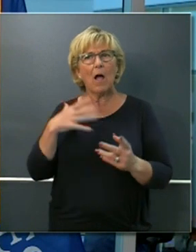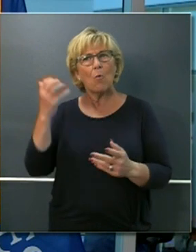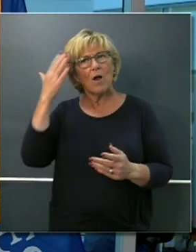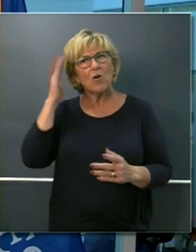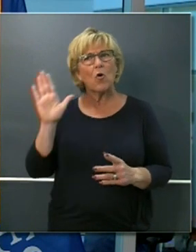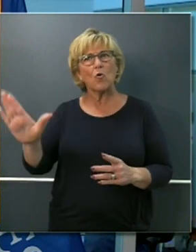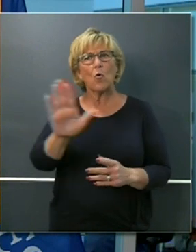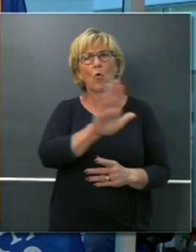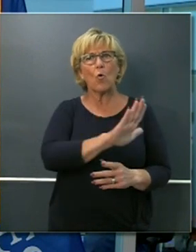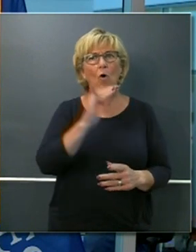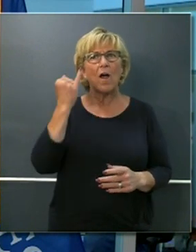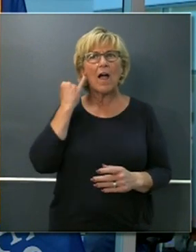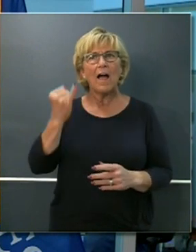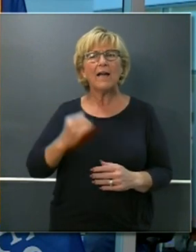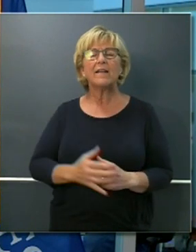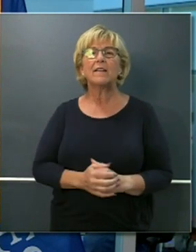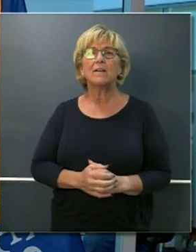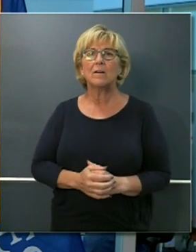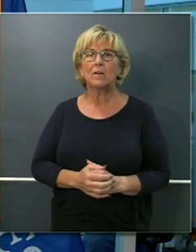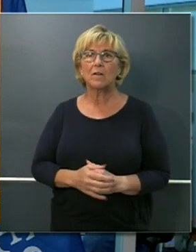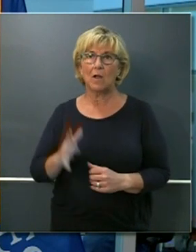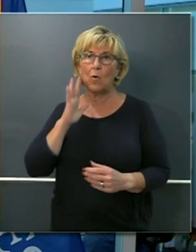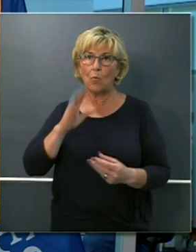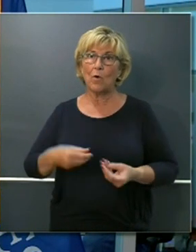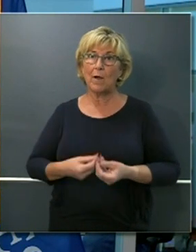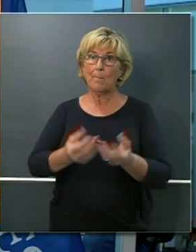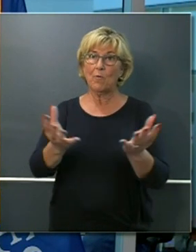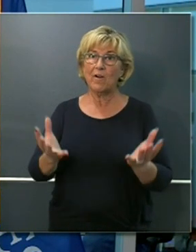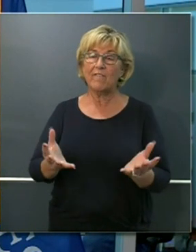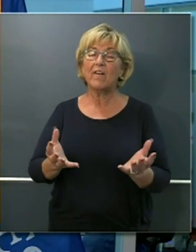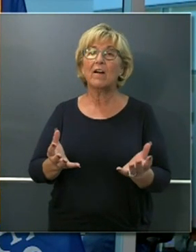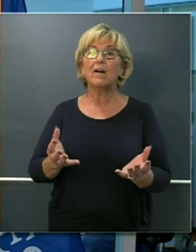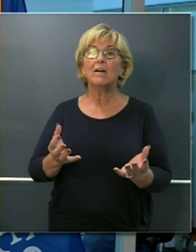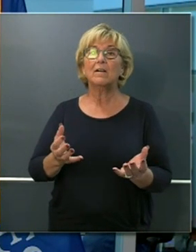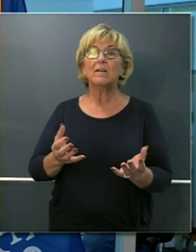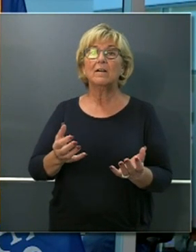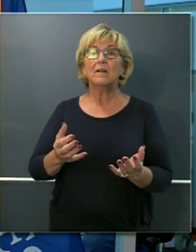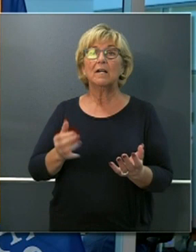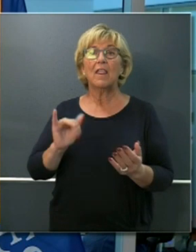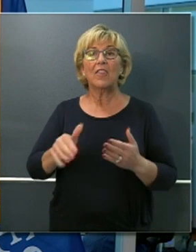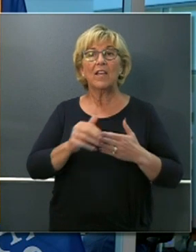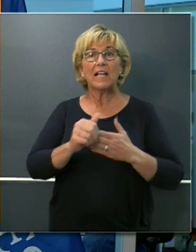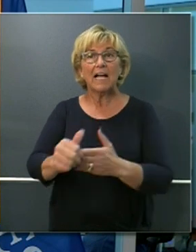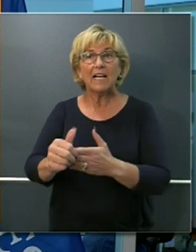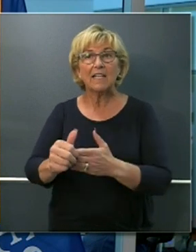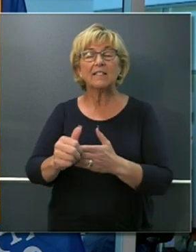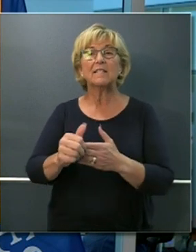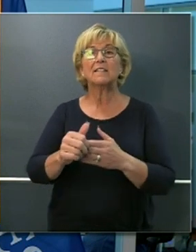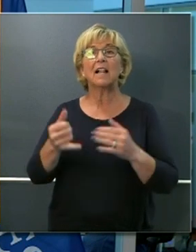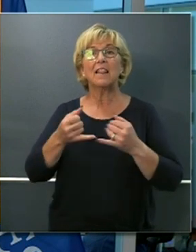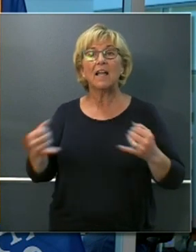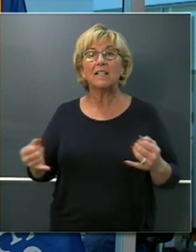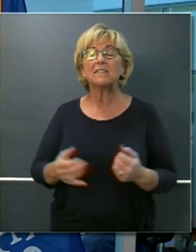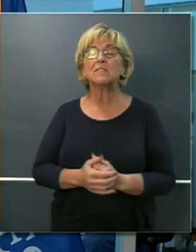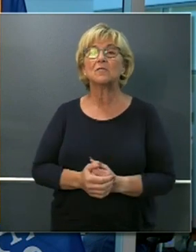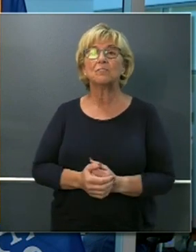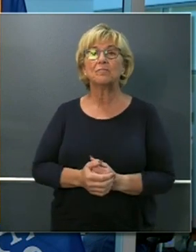IF YOU HAVE PARTICULAR INSIGHT OR IF YOU ARE A BUSINESS PERSON YOURSELF YOU ARE GOING TO BE INVITED TO PROVIDE INFORMATION AND WE WILL PUT THE WEBSITE UP FOR YOU AND WE WANT TO HEAR